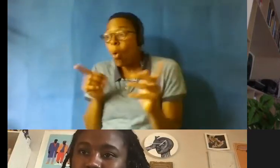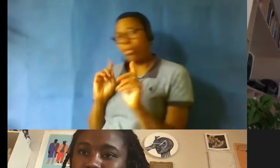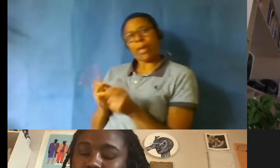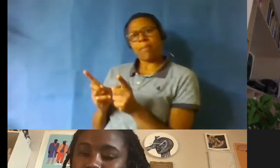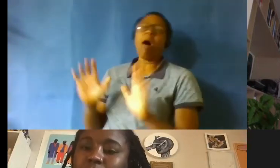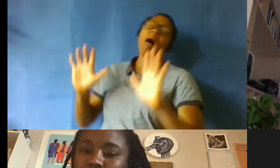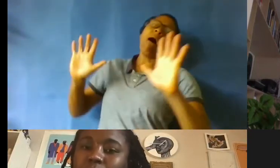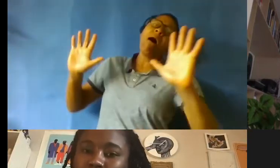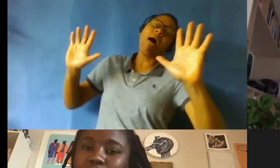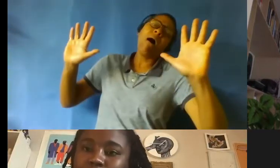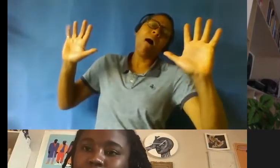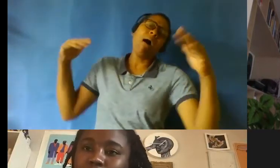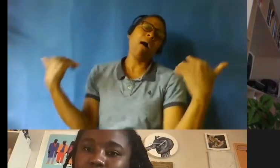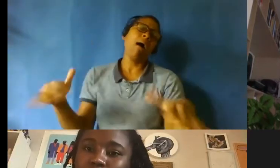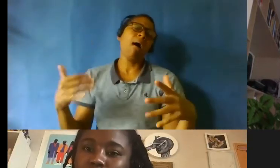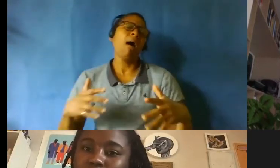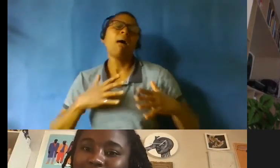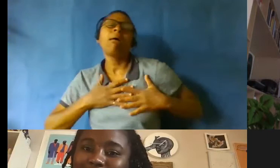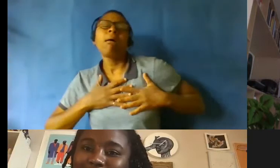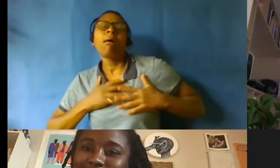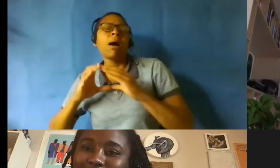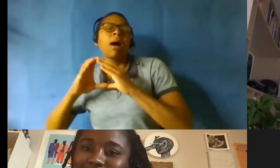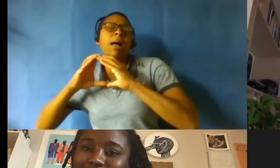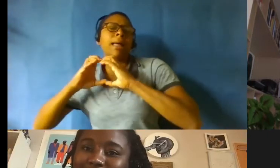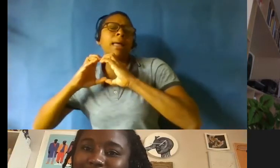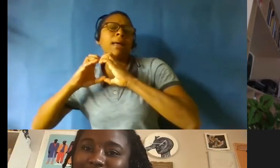sort of very sellable you know they're trying to make attractive to this